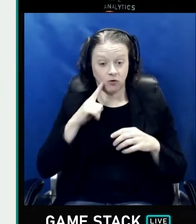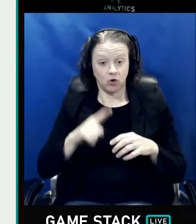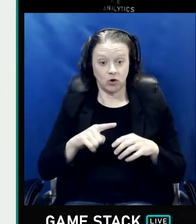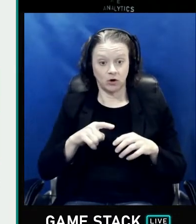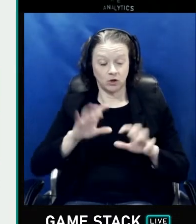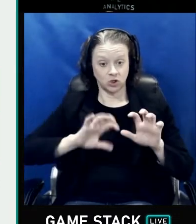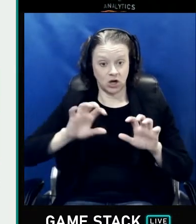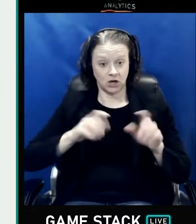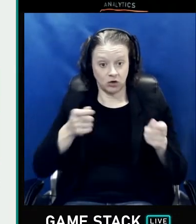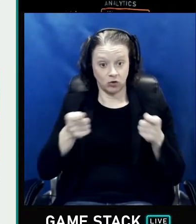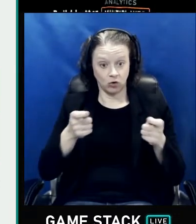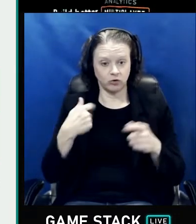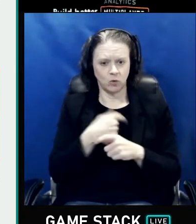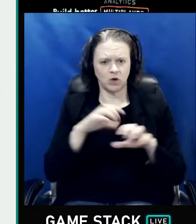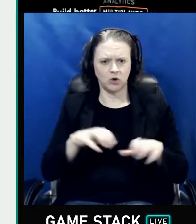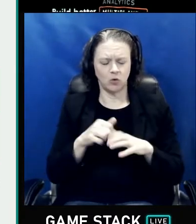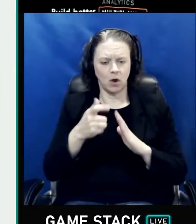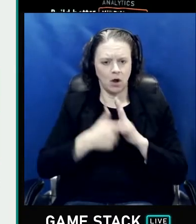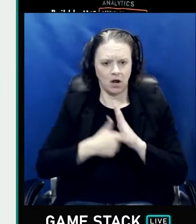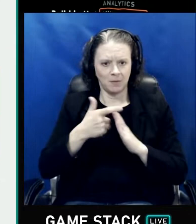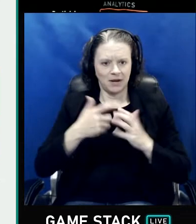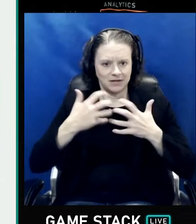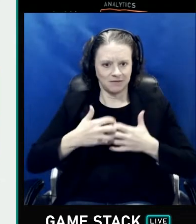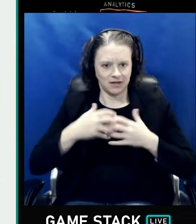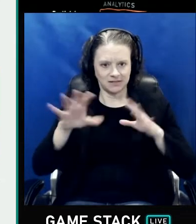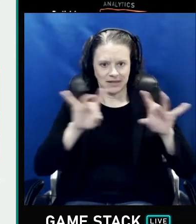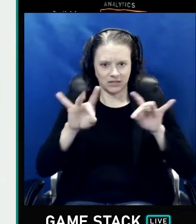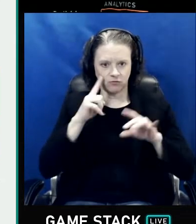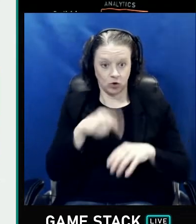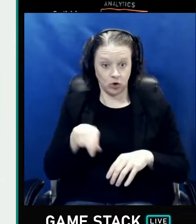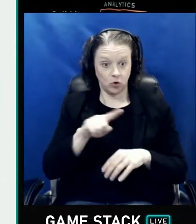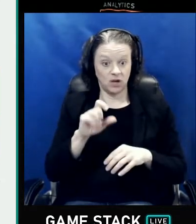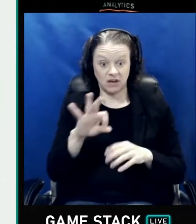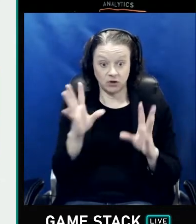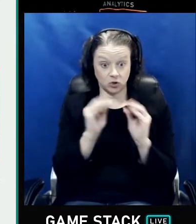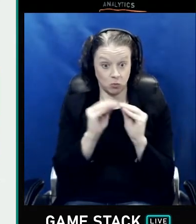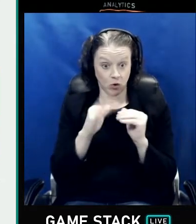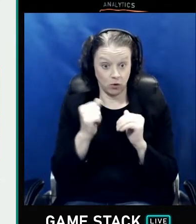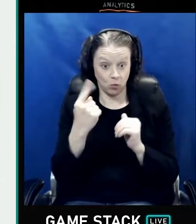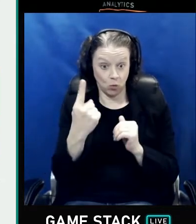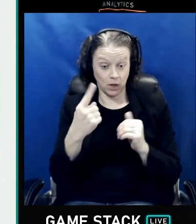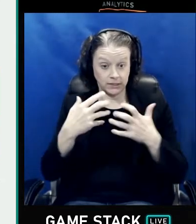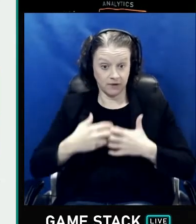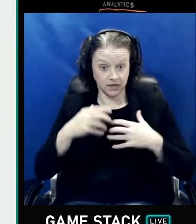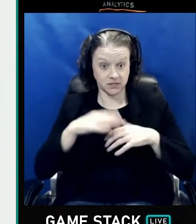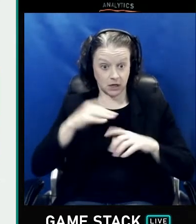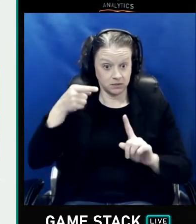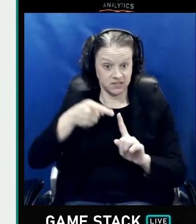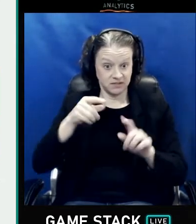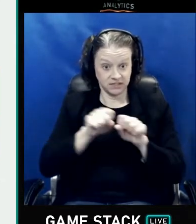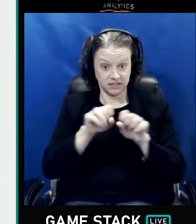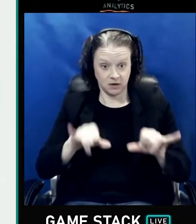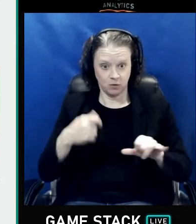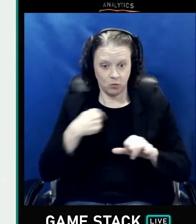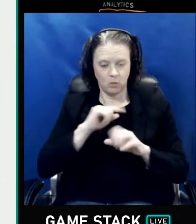In the event that there's actually more than one device on a particular system, we can give you the system defaults to make it